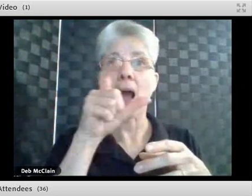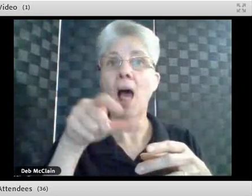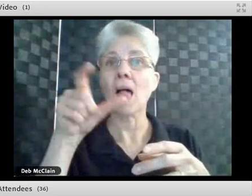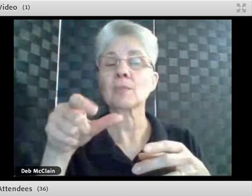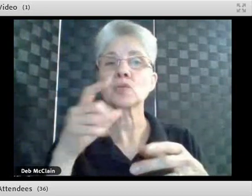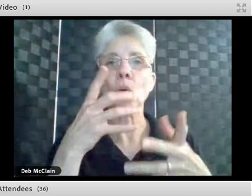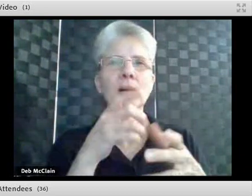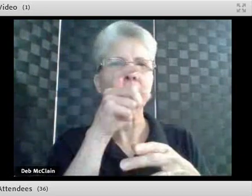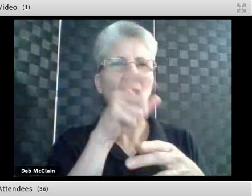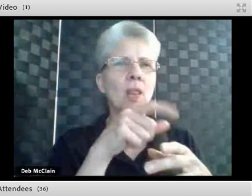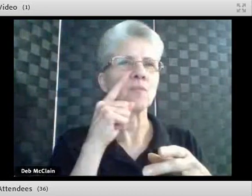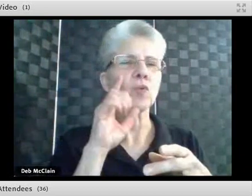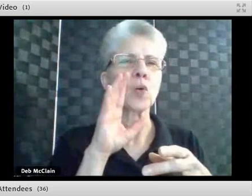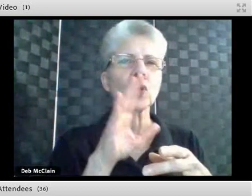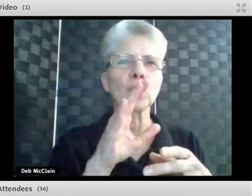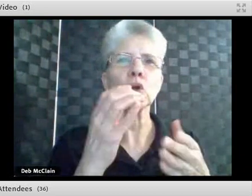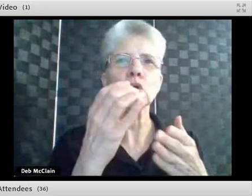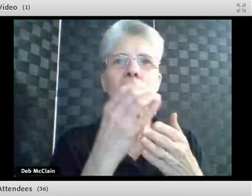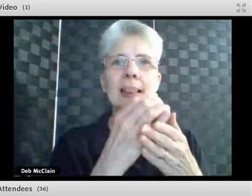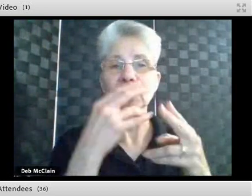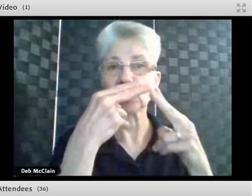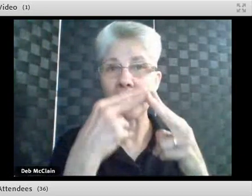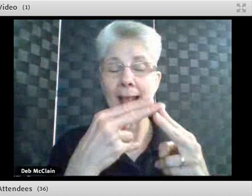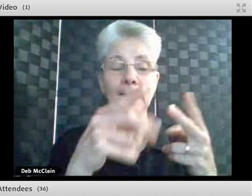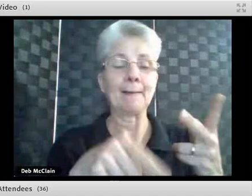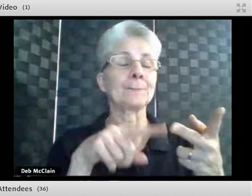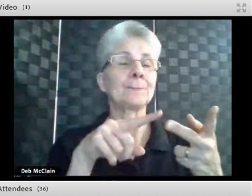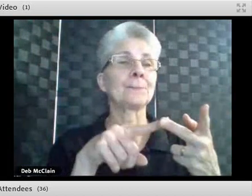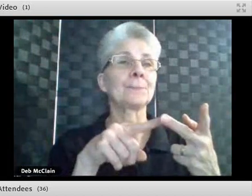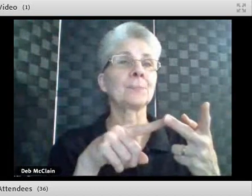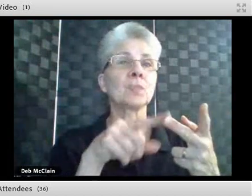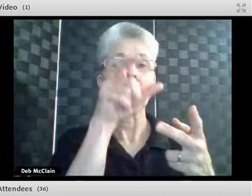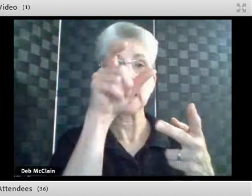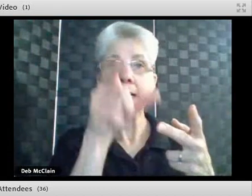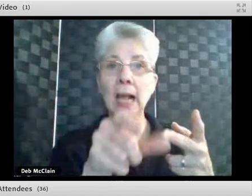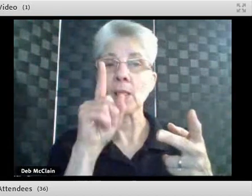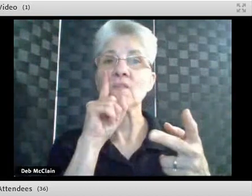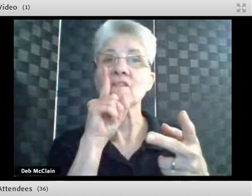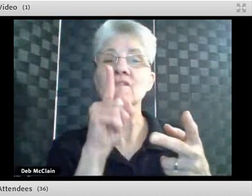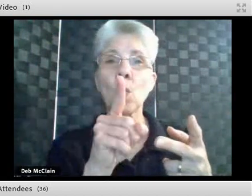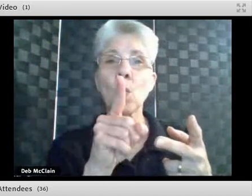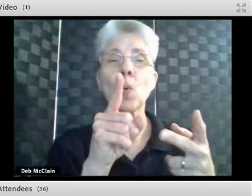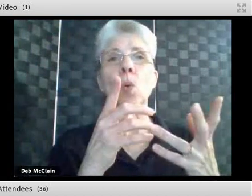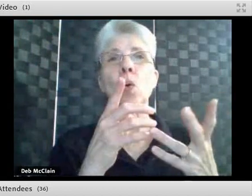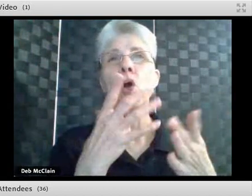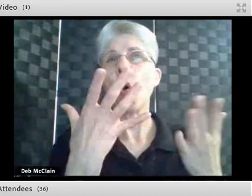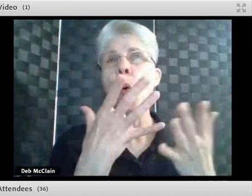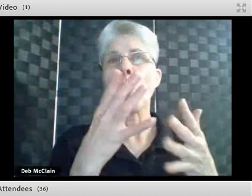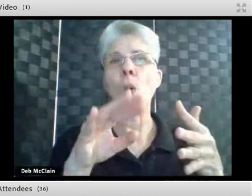You're going to want a column for your collection name. You going to want a column for what file formats